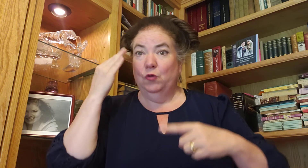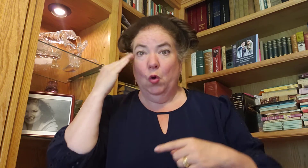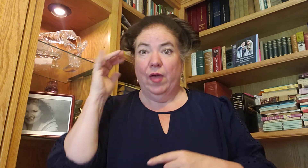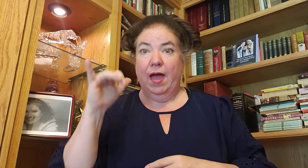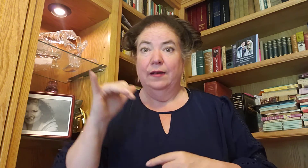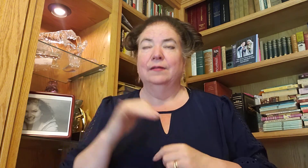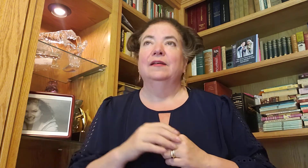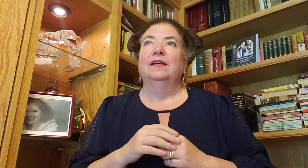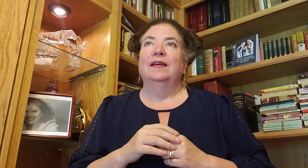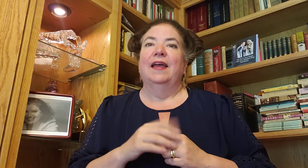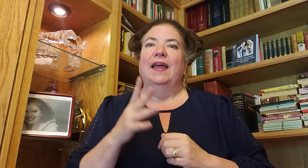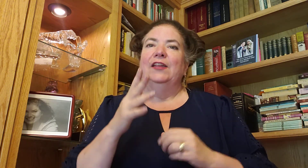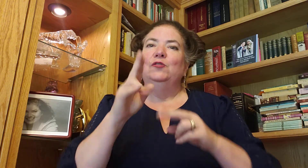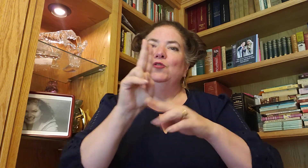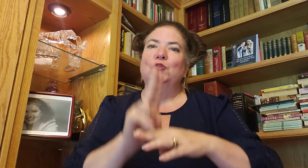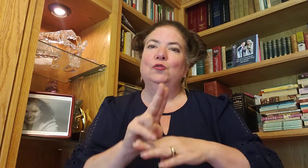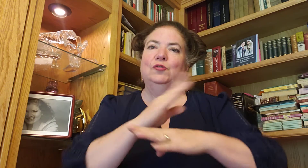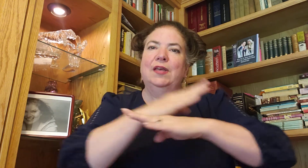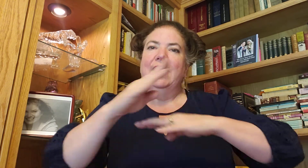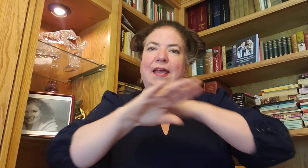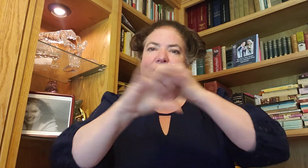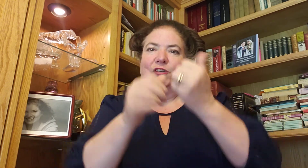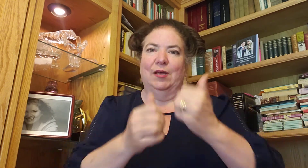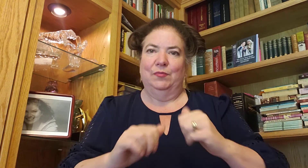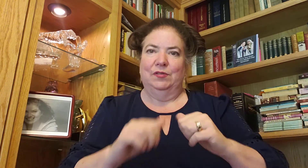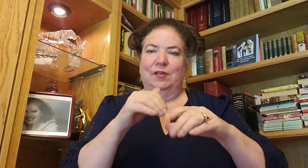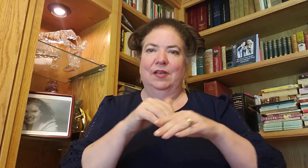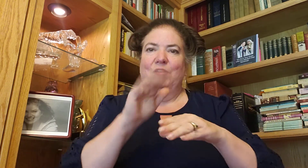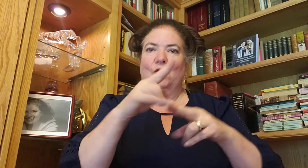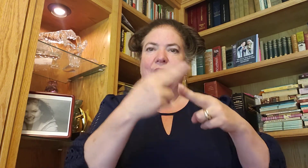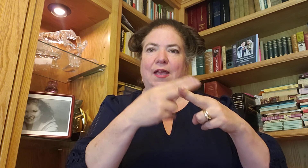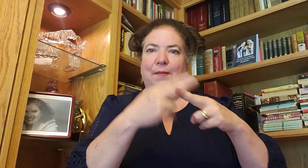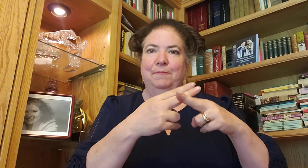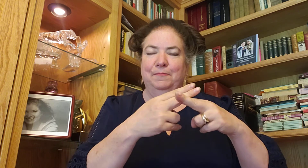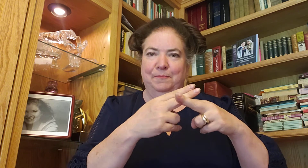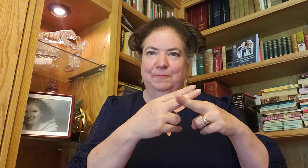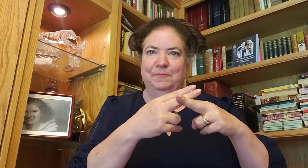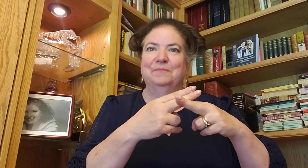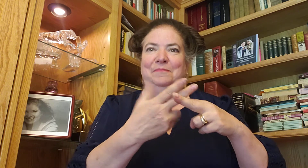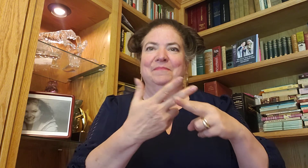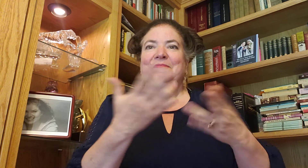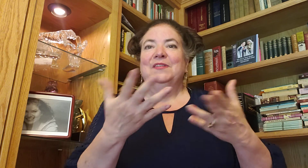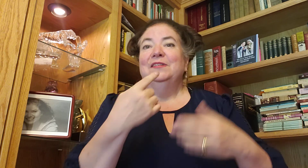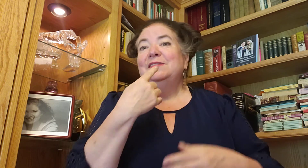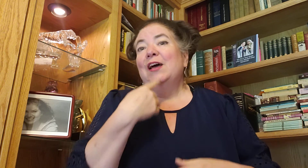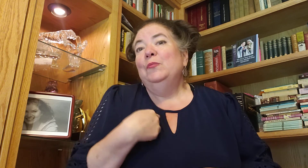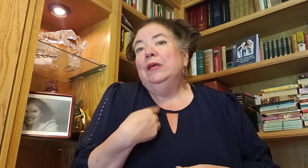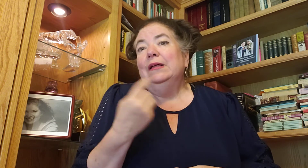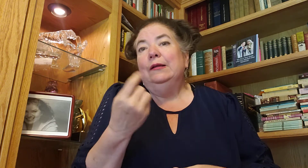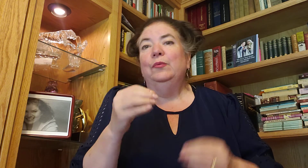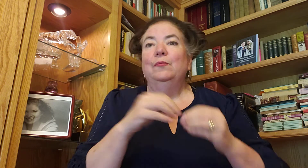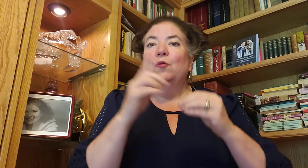know that) and you use the hand shapes in your name to tell me a little bit more